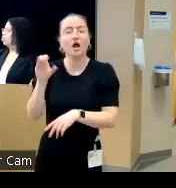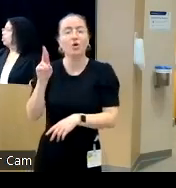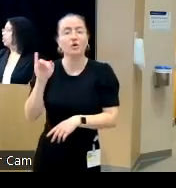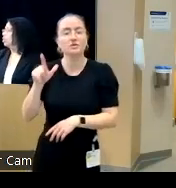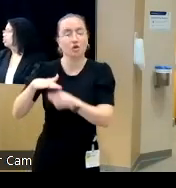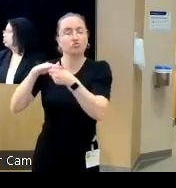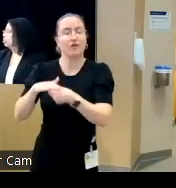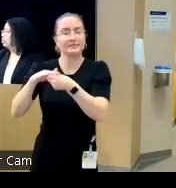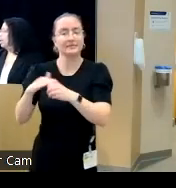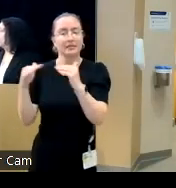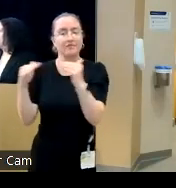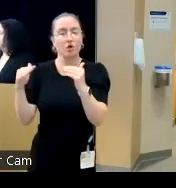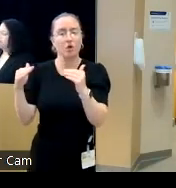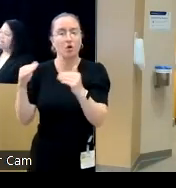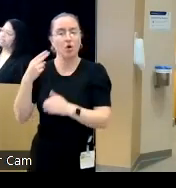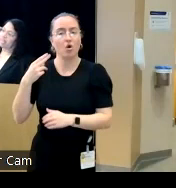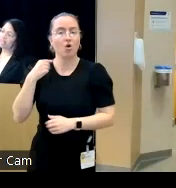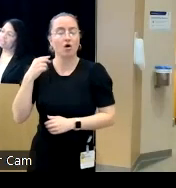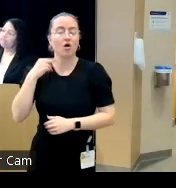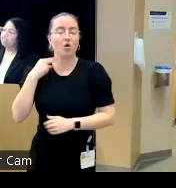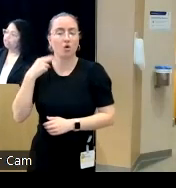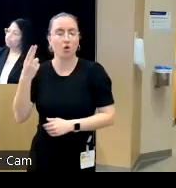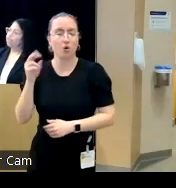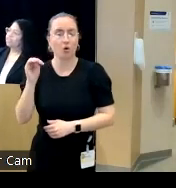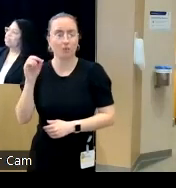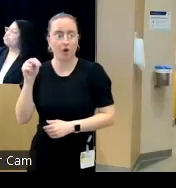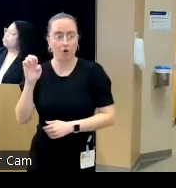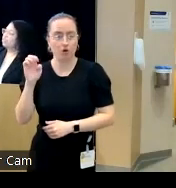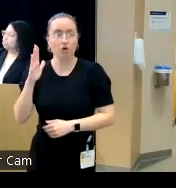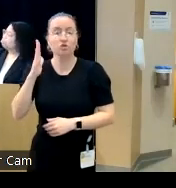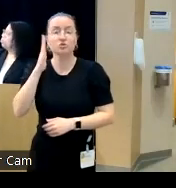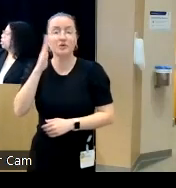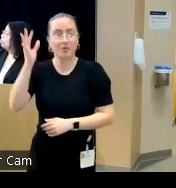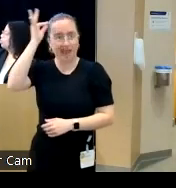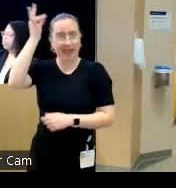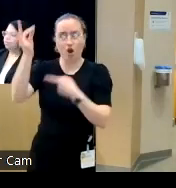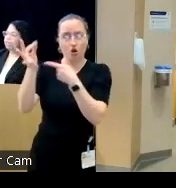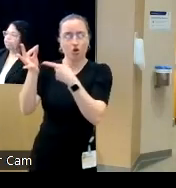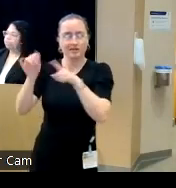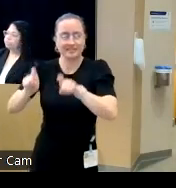so we're going to look at hair essays to assess stress pre and post intervention